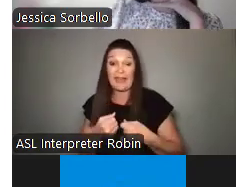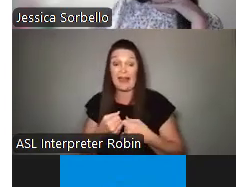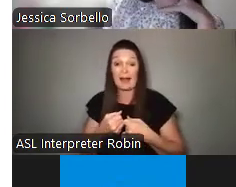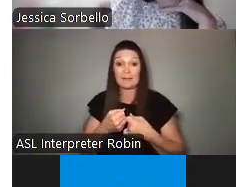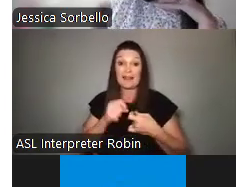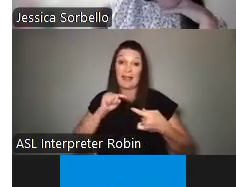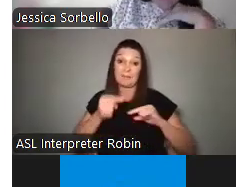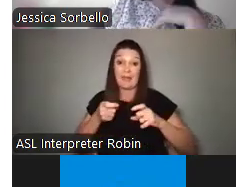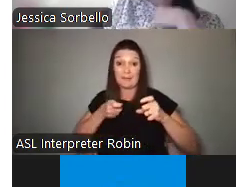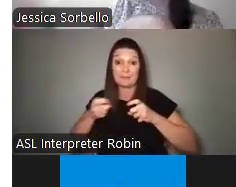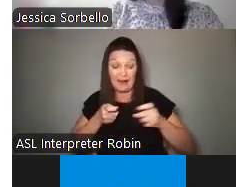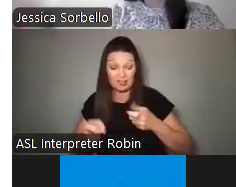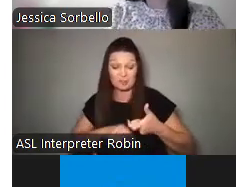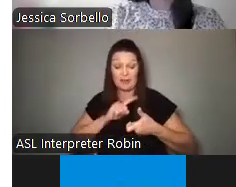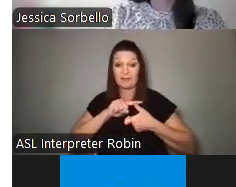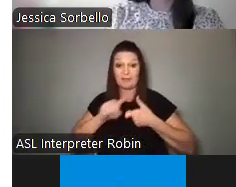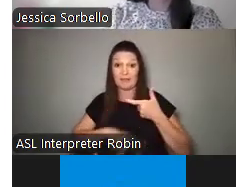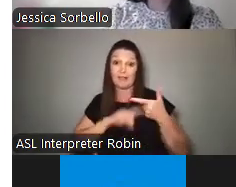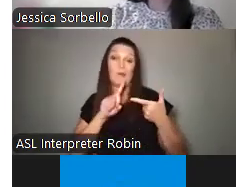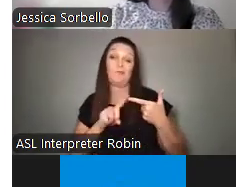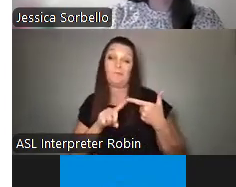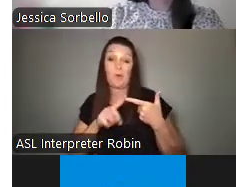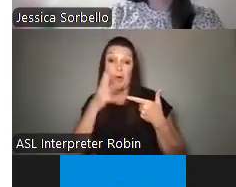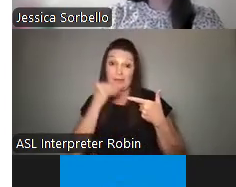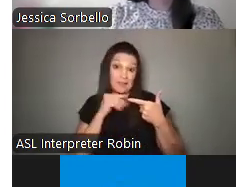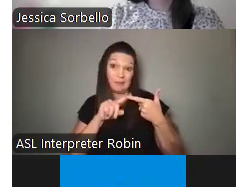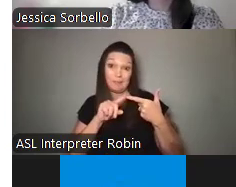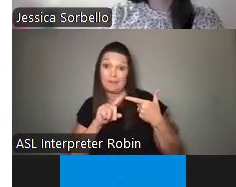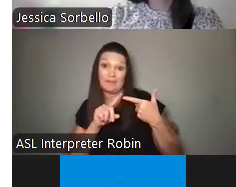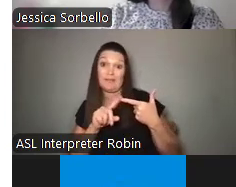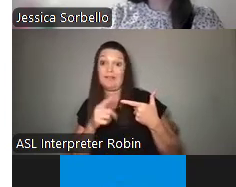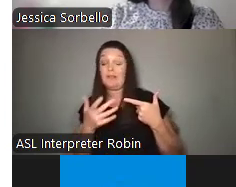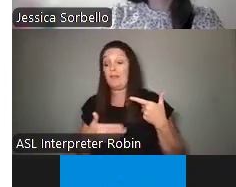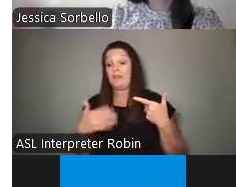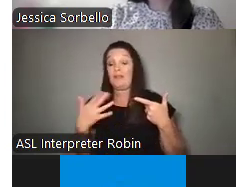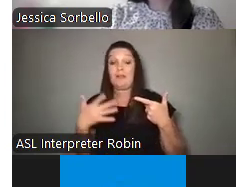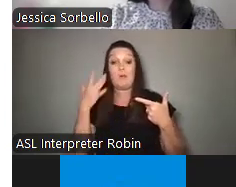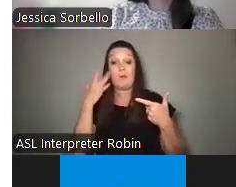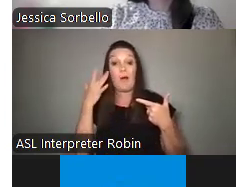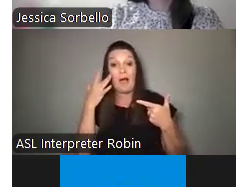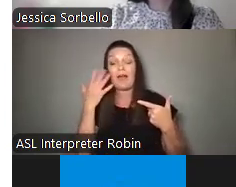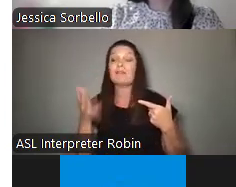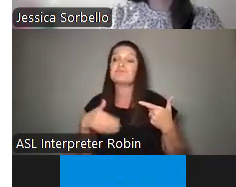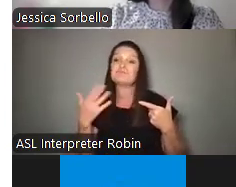or sleep because there are people like myself who